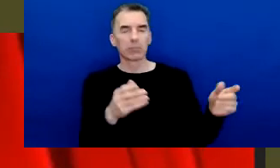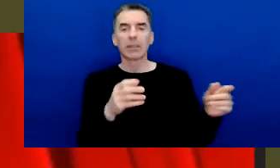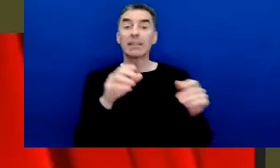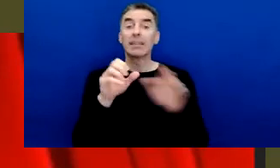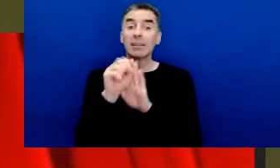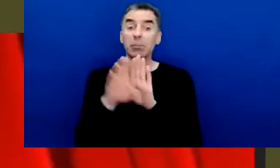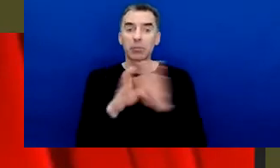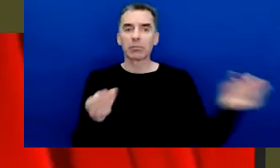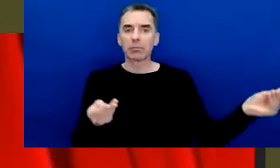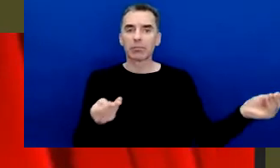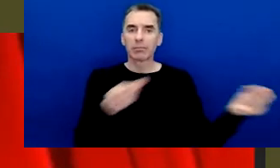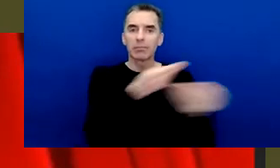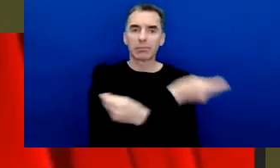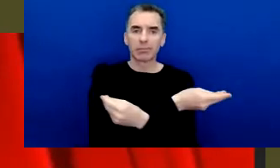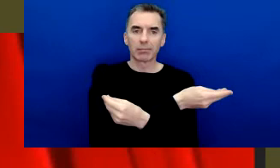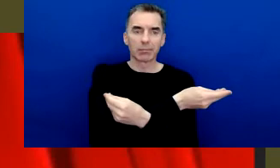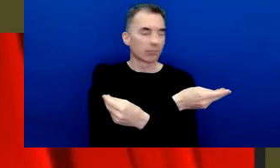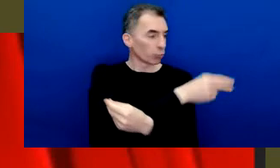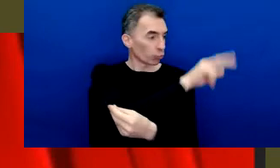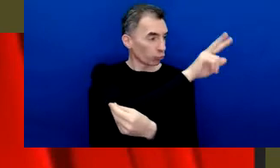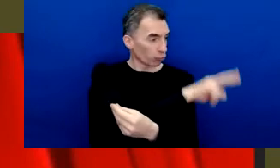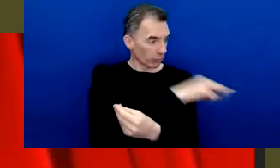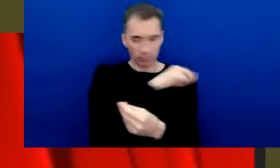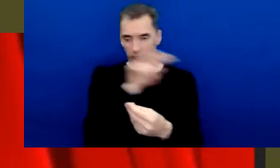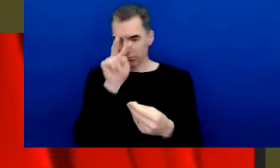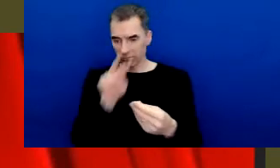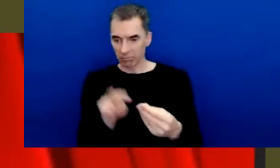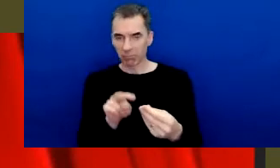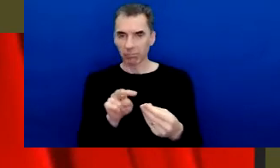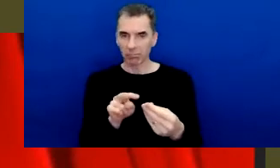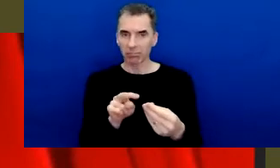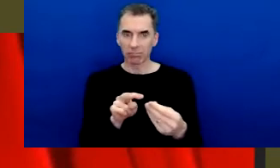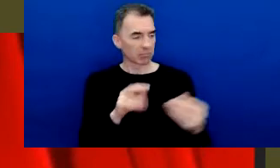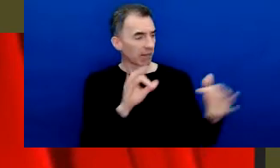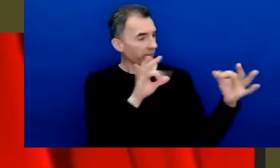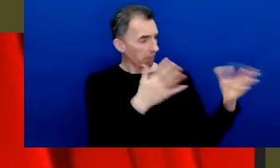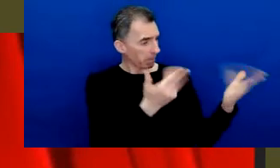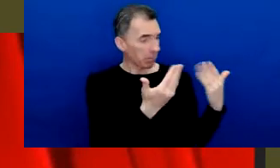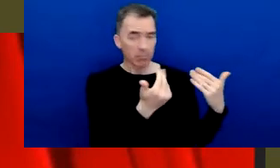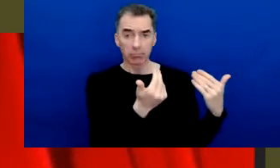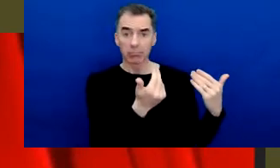and have them read it and have them comment on it. Is it welcoming?